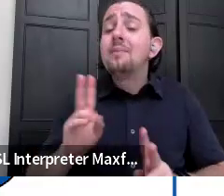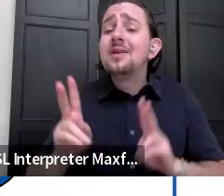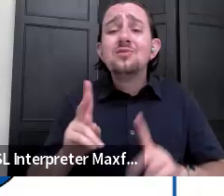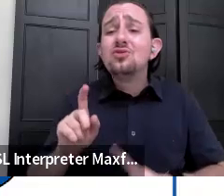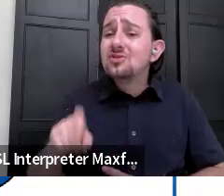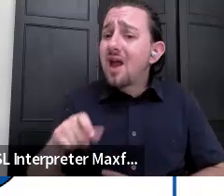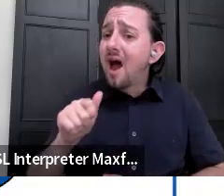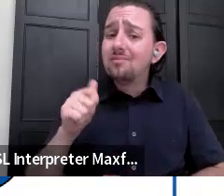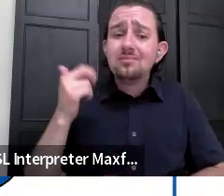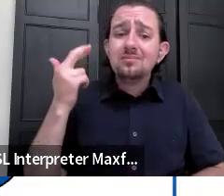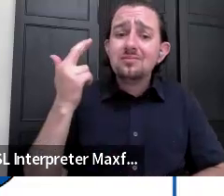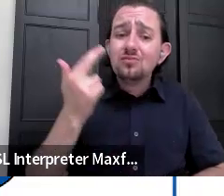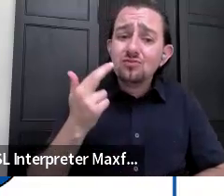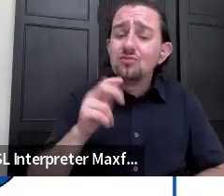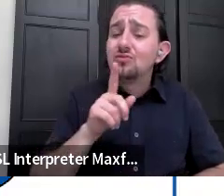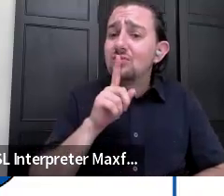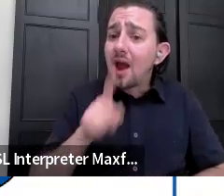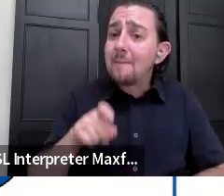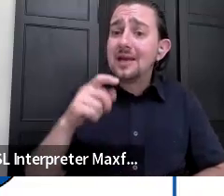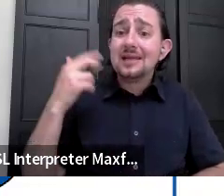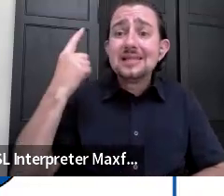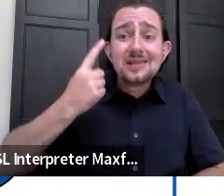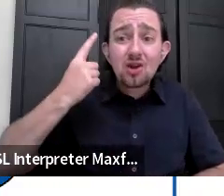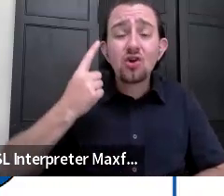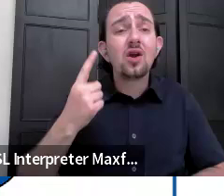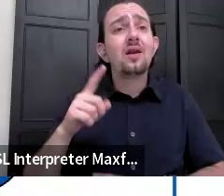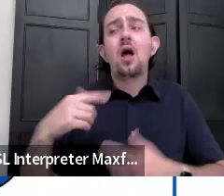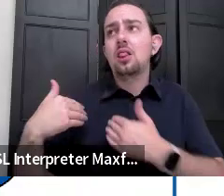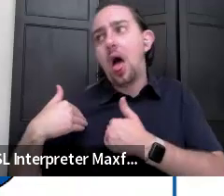And I think employers think once they hire somebody with a disability, they can never fire